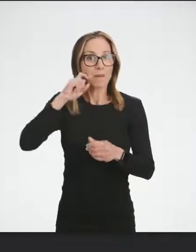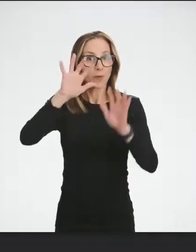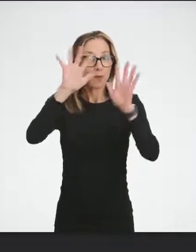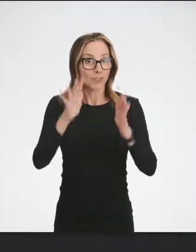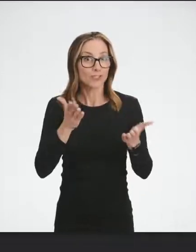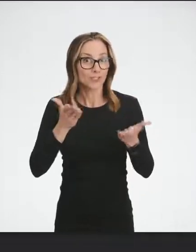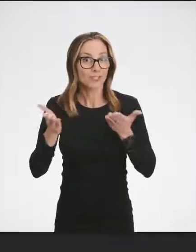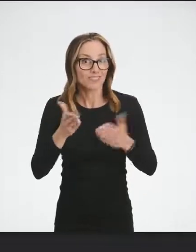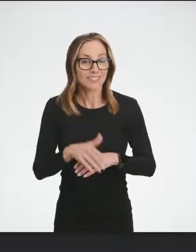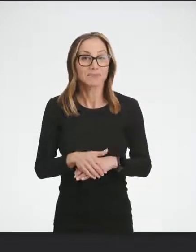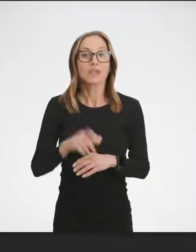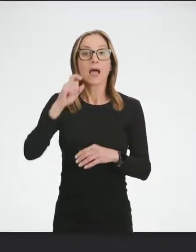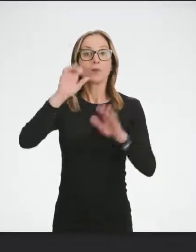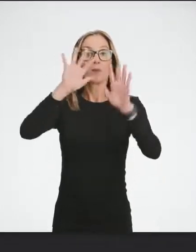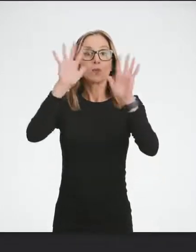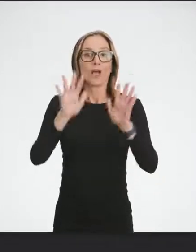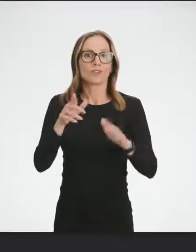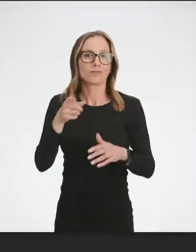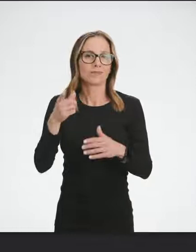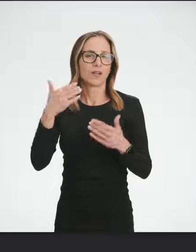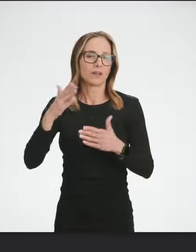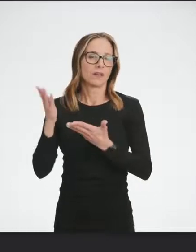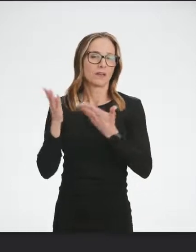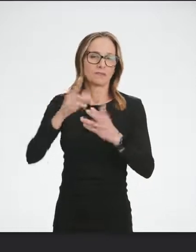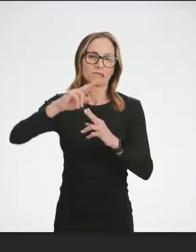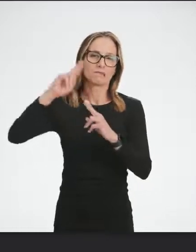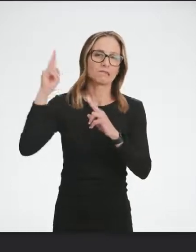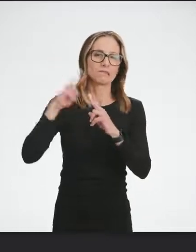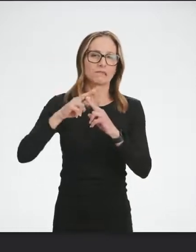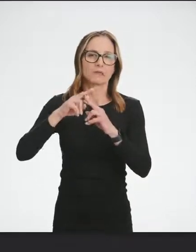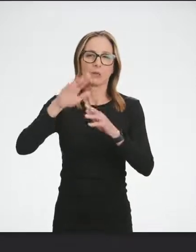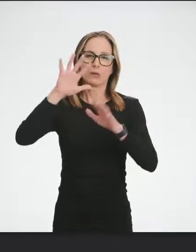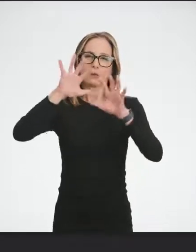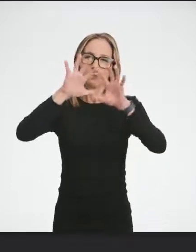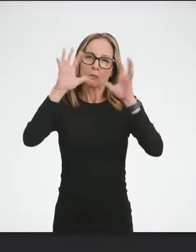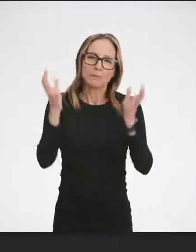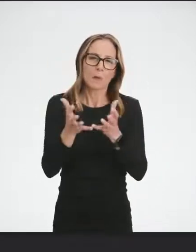Apple Weather delivers a world-class global weather forecast using high-resolution meteorological